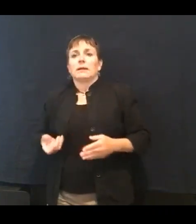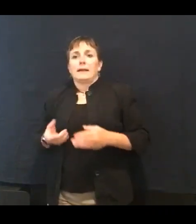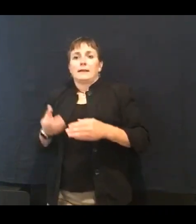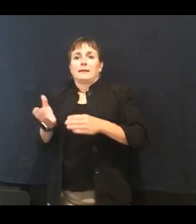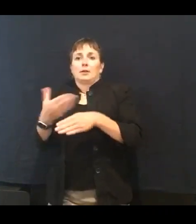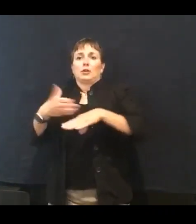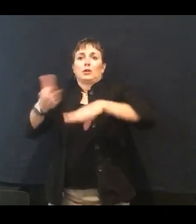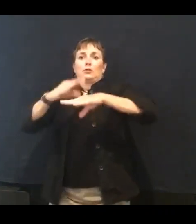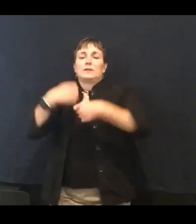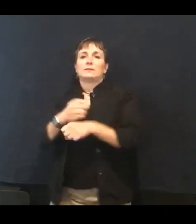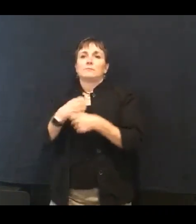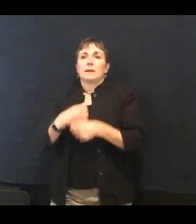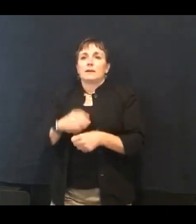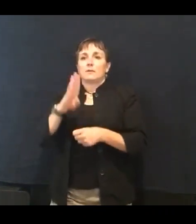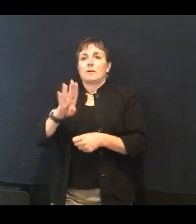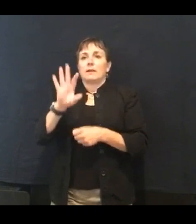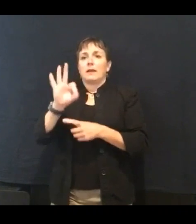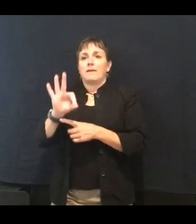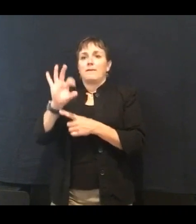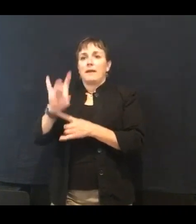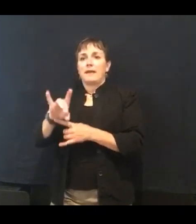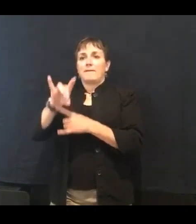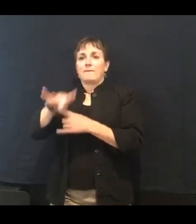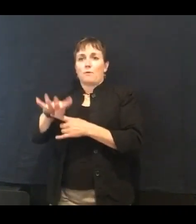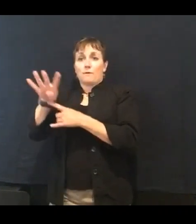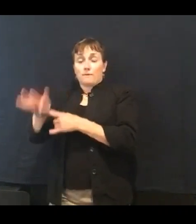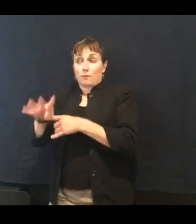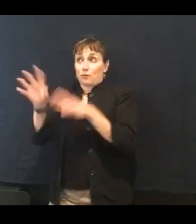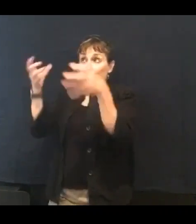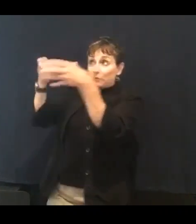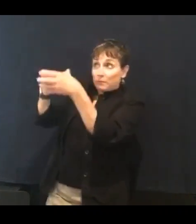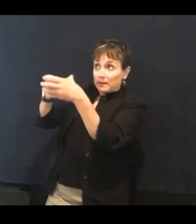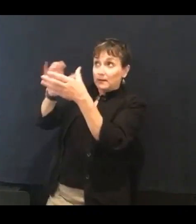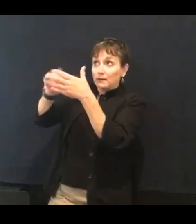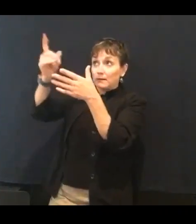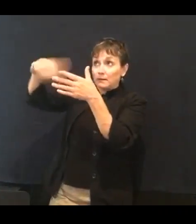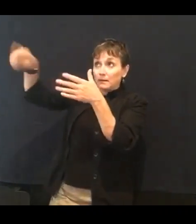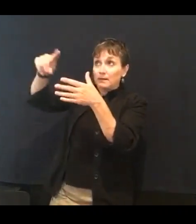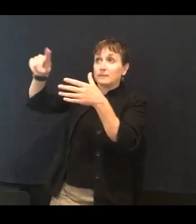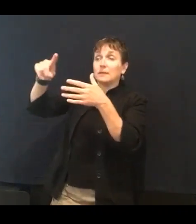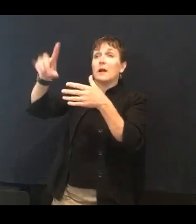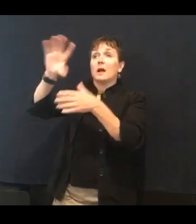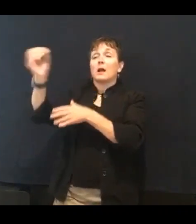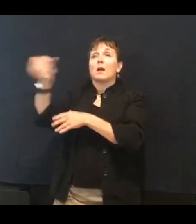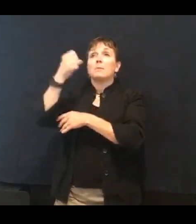to meet the FDA's Good Manufacturing, or GMP standards.